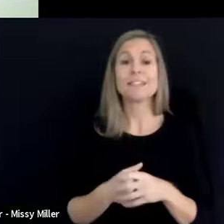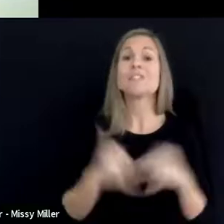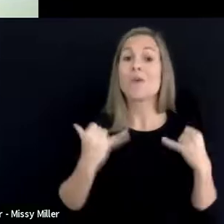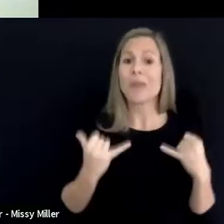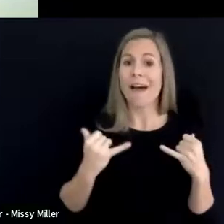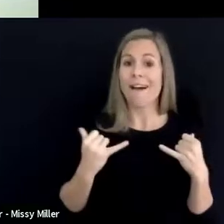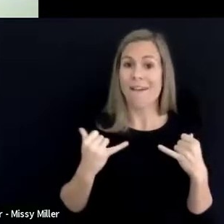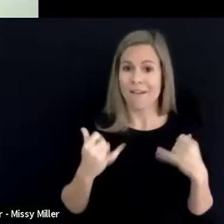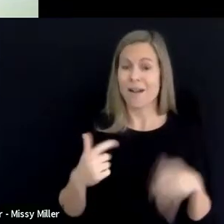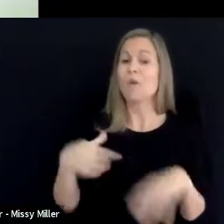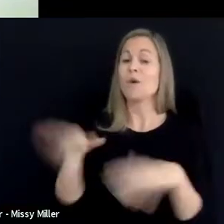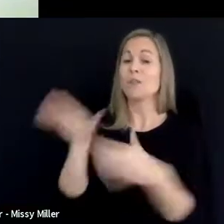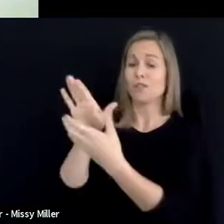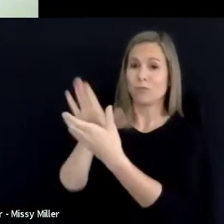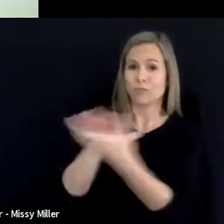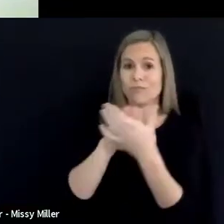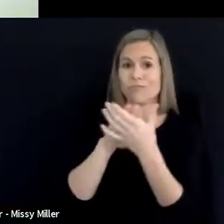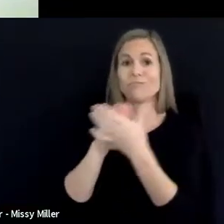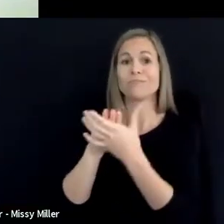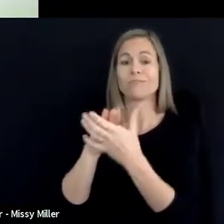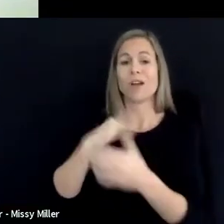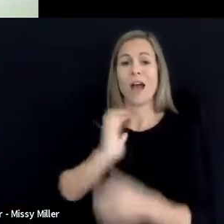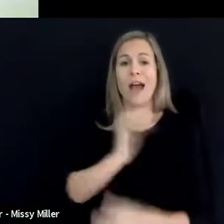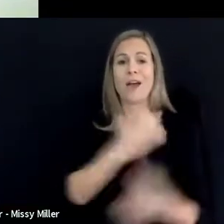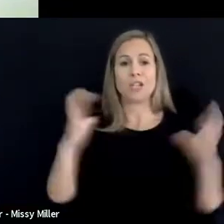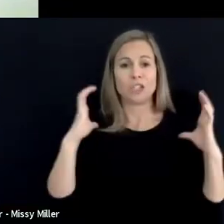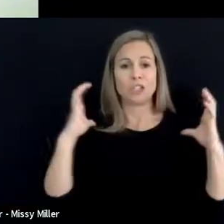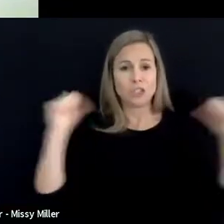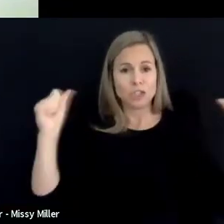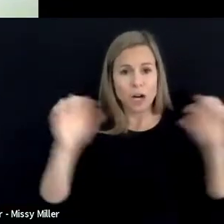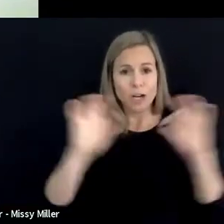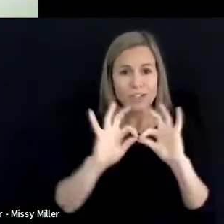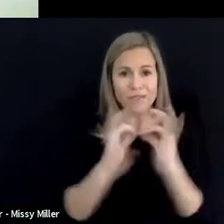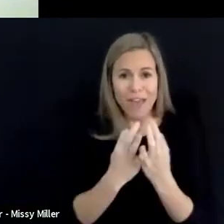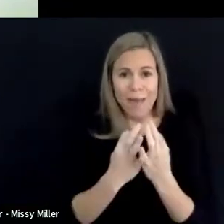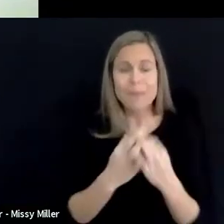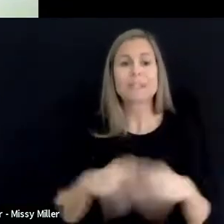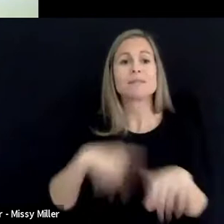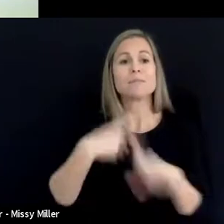So without any further ado, and a huge shout out to our charge families